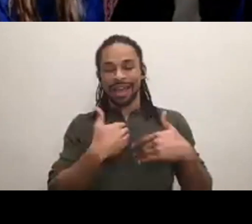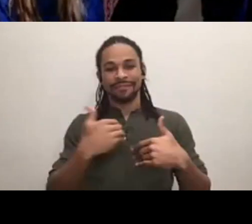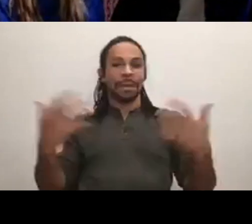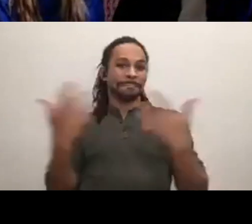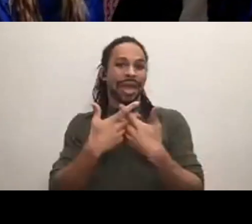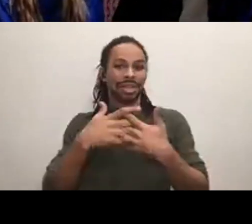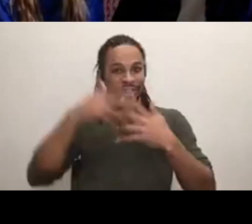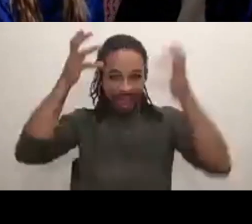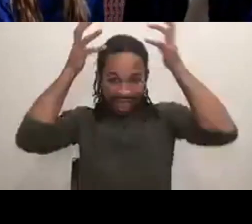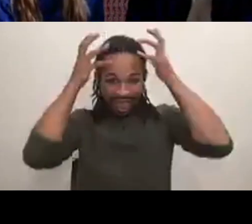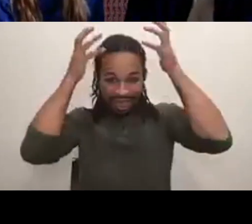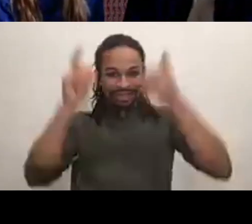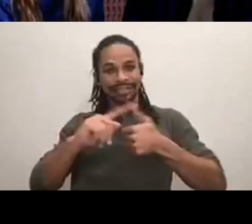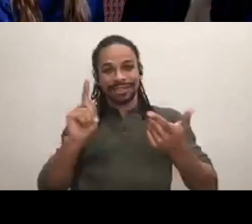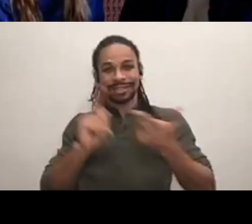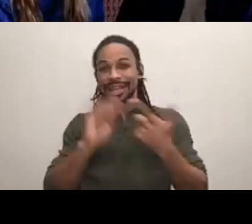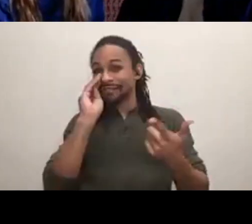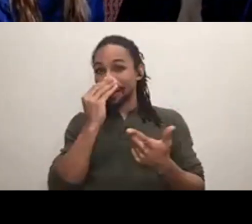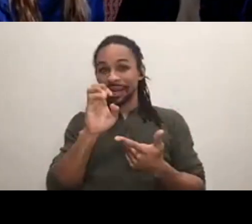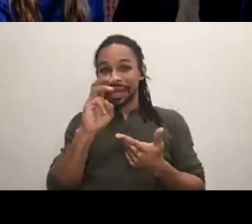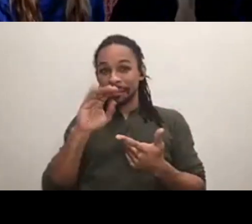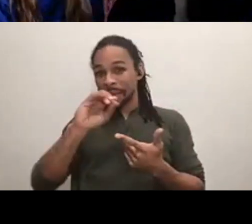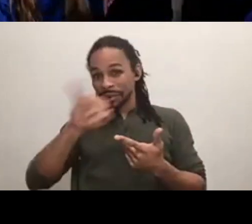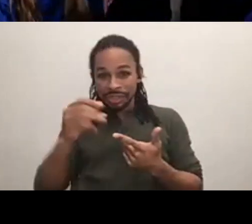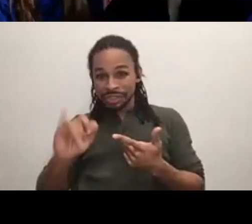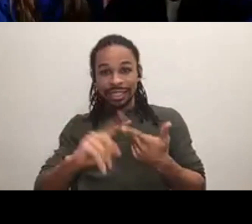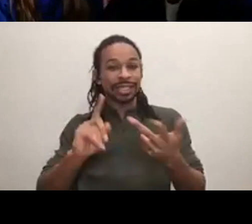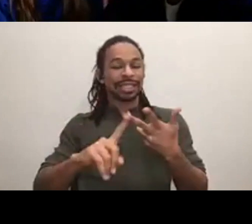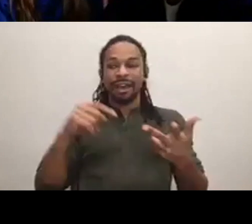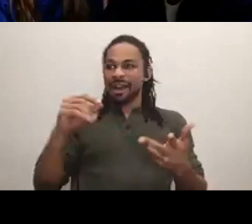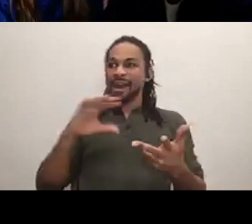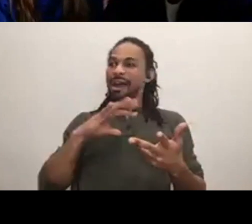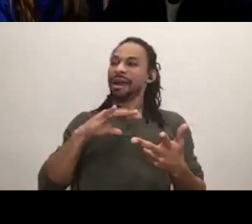you have alt-text you want to share or should I pull one from the audience submissions?